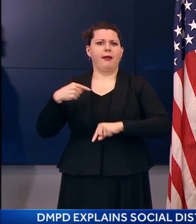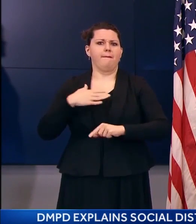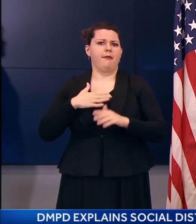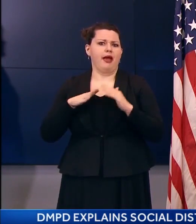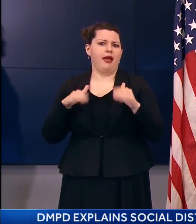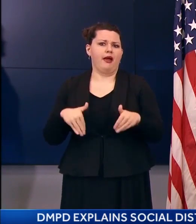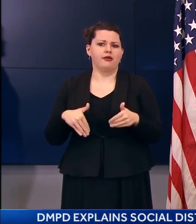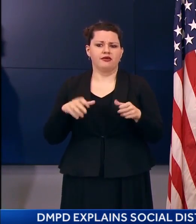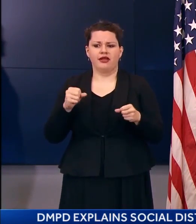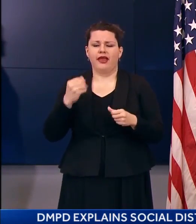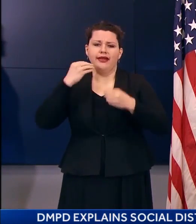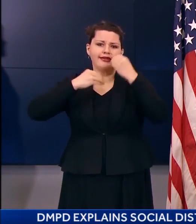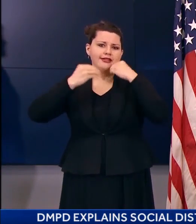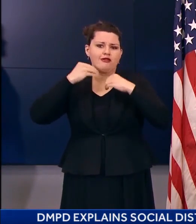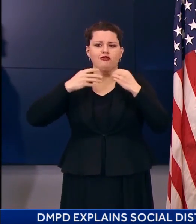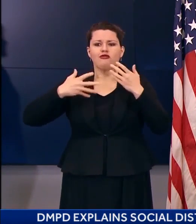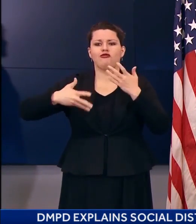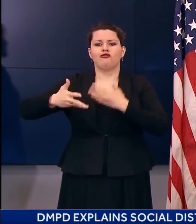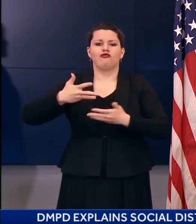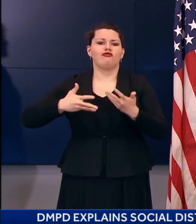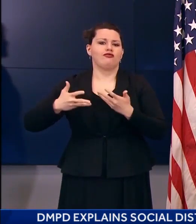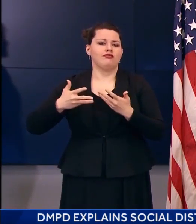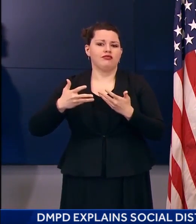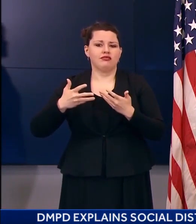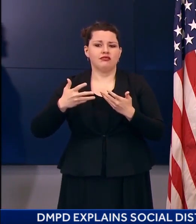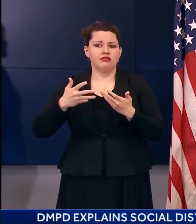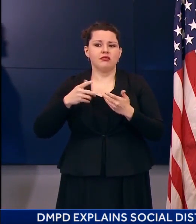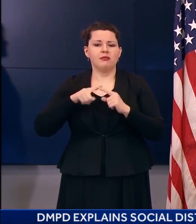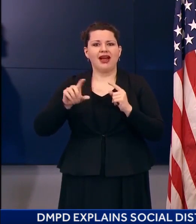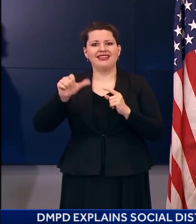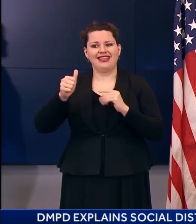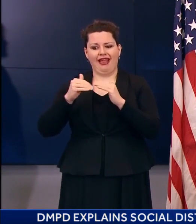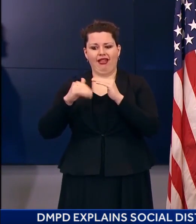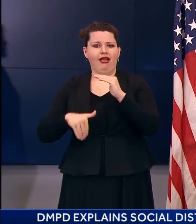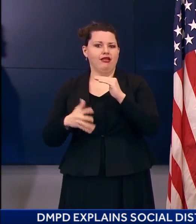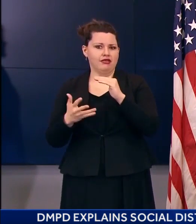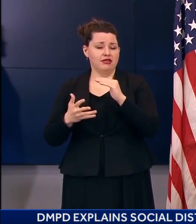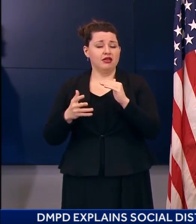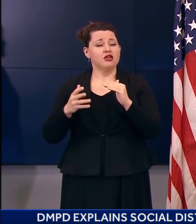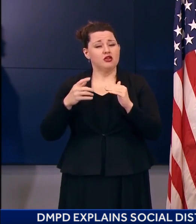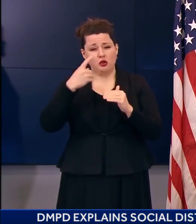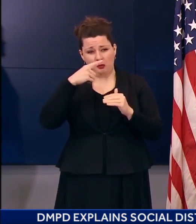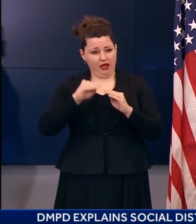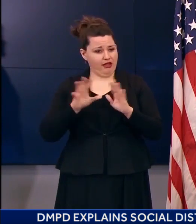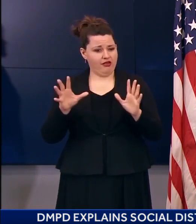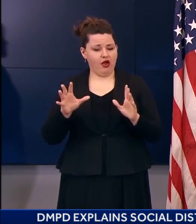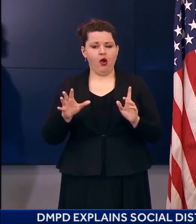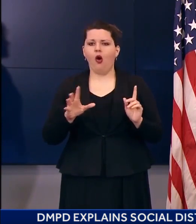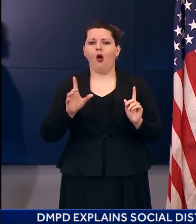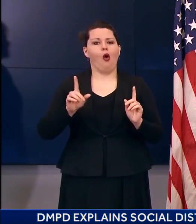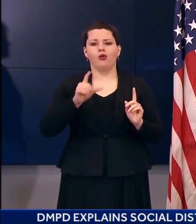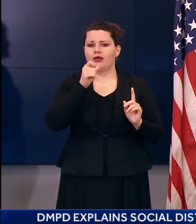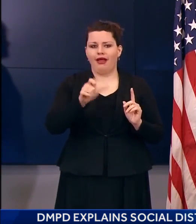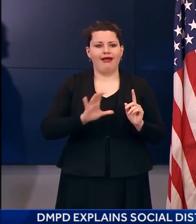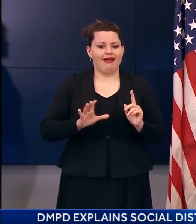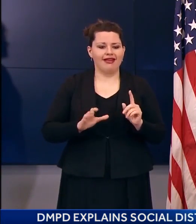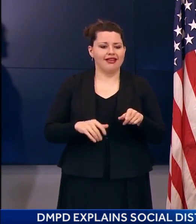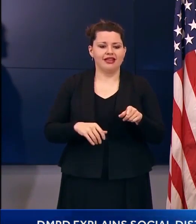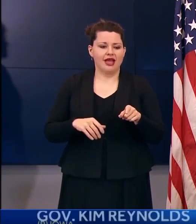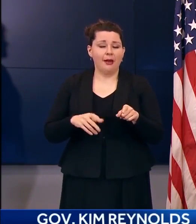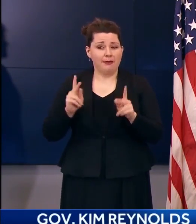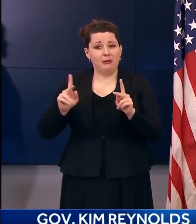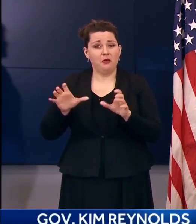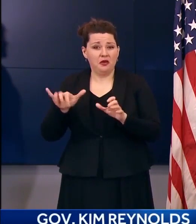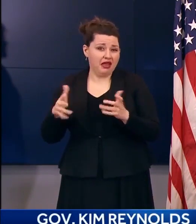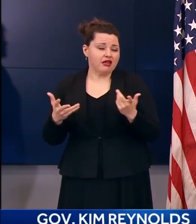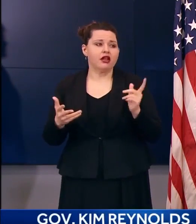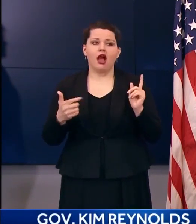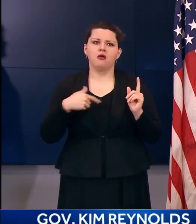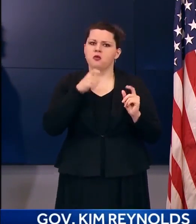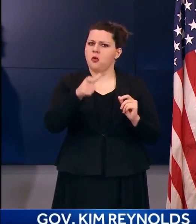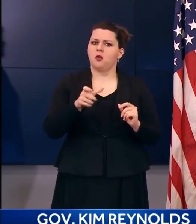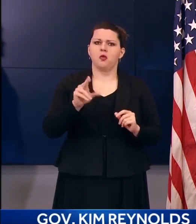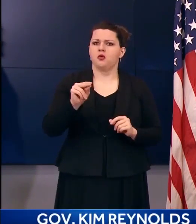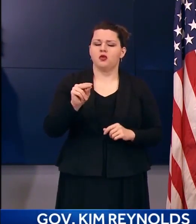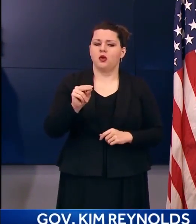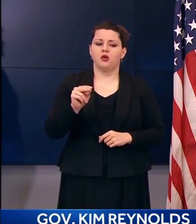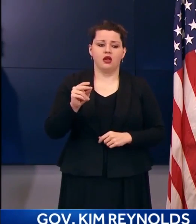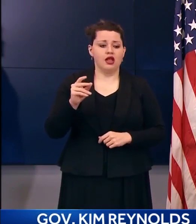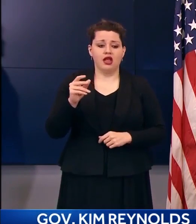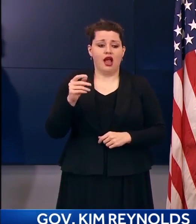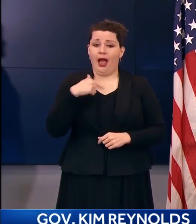<08 CAROLINE CUMMINGS: IT WOULD SEEM THAT PEOPLE COULD SAY, 'OH A GROUP OF FEWER THAN 10 PEOPLE CAN COME TO MY HOUSE FOR A DINNE PARTY SO LONG AS IT'S 10 OR